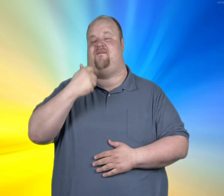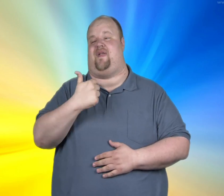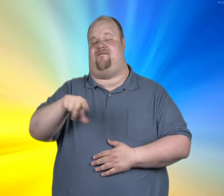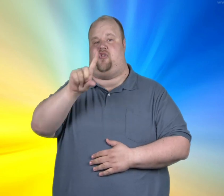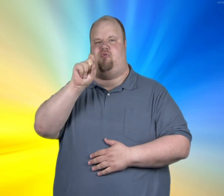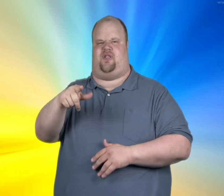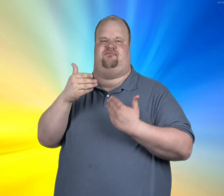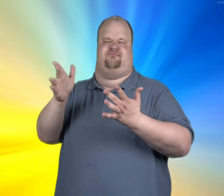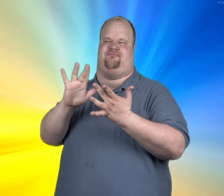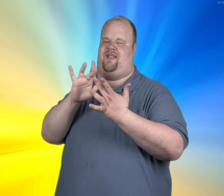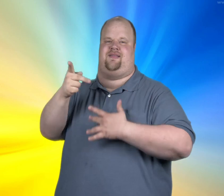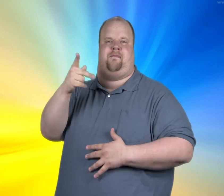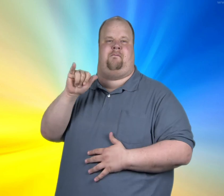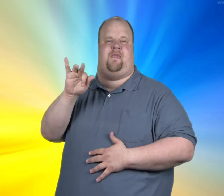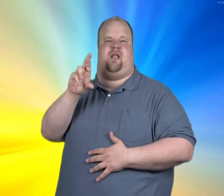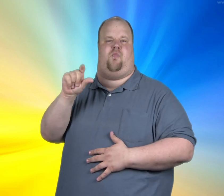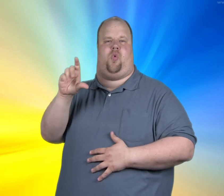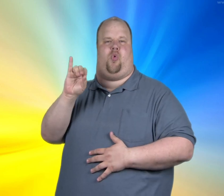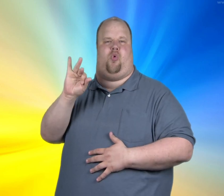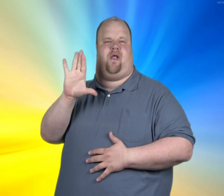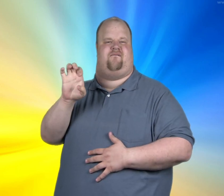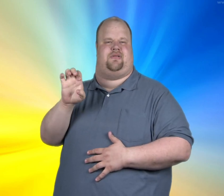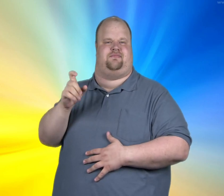If you have any question, contact the Payroll Office.